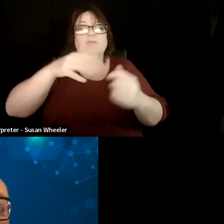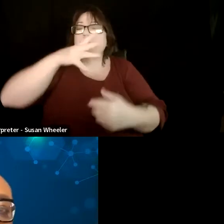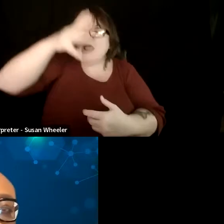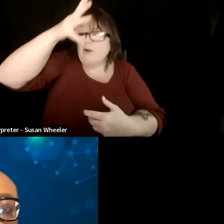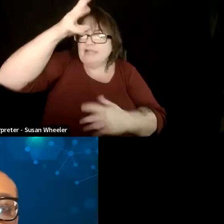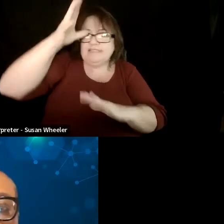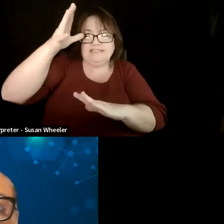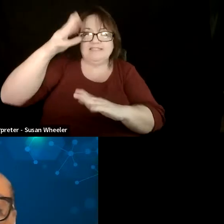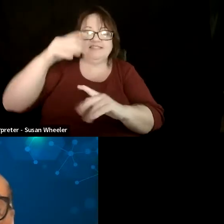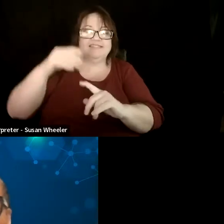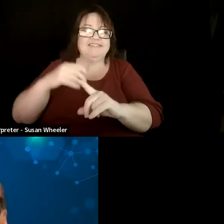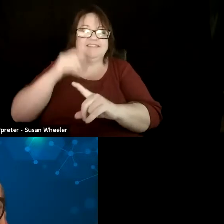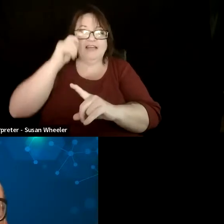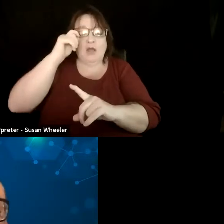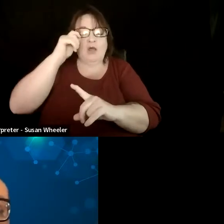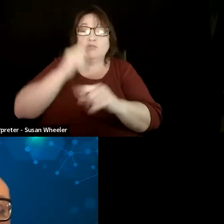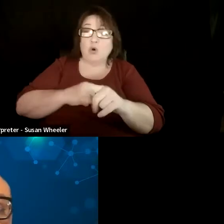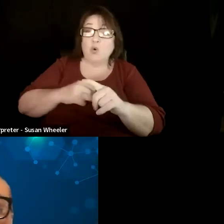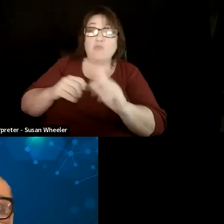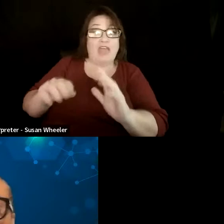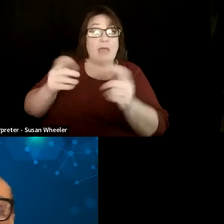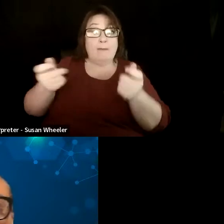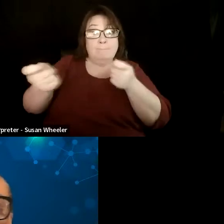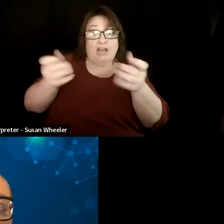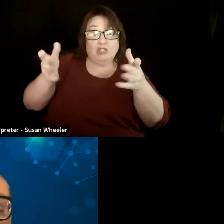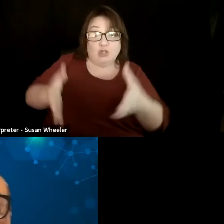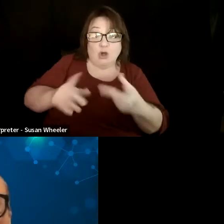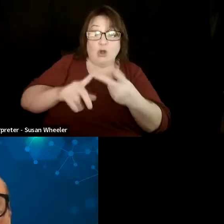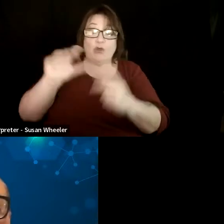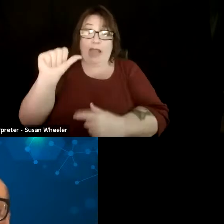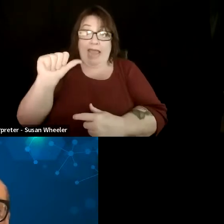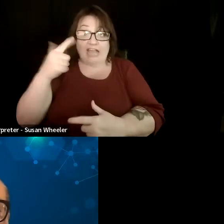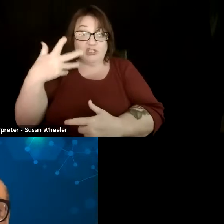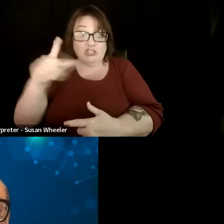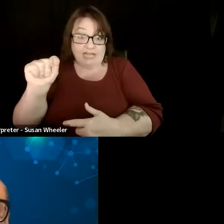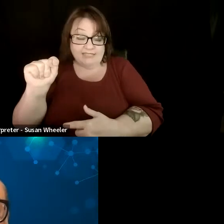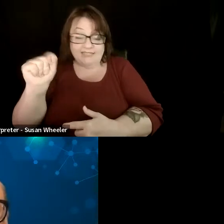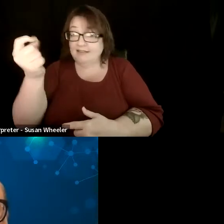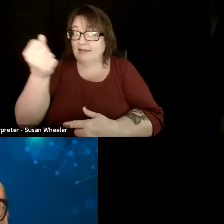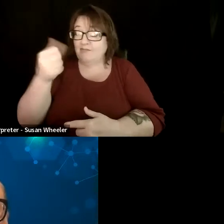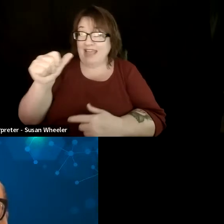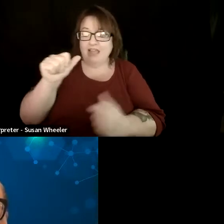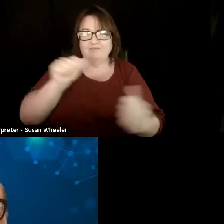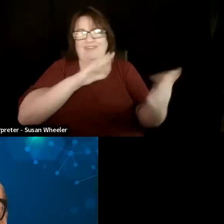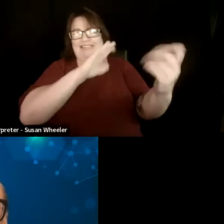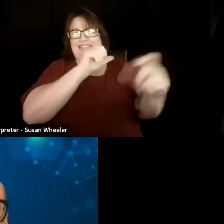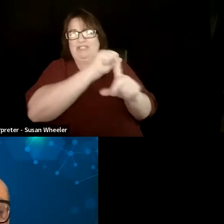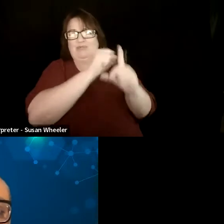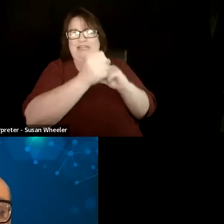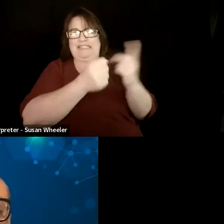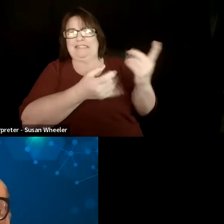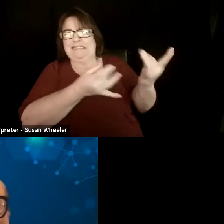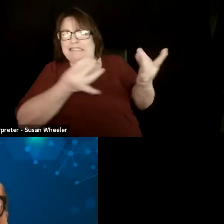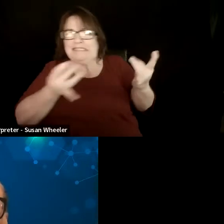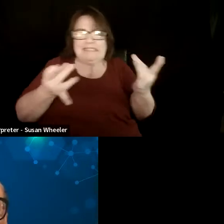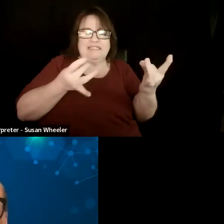their agents or managers if they were to, you know, encounter such a situation. And then, you know, we've had very,